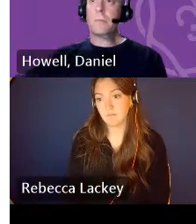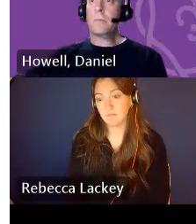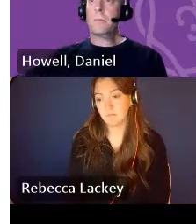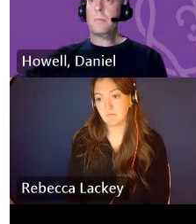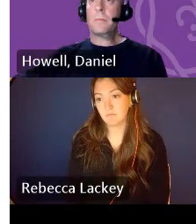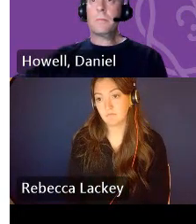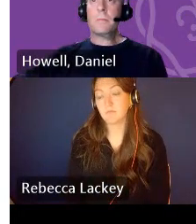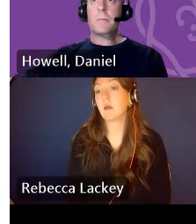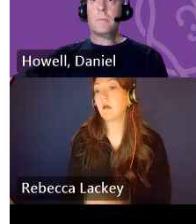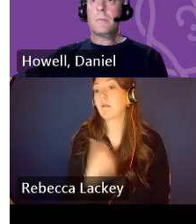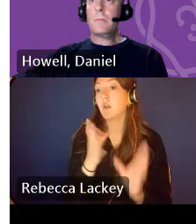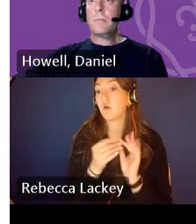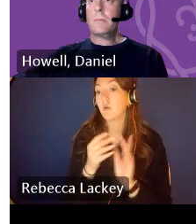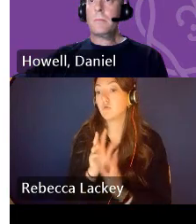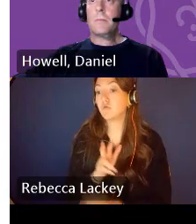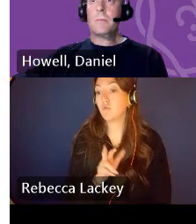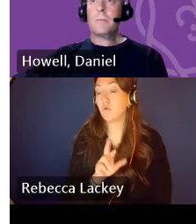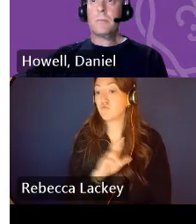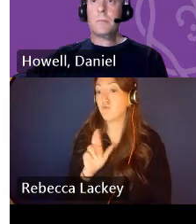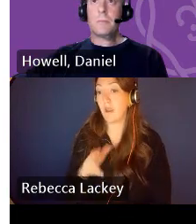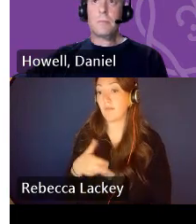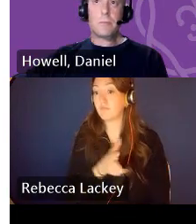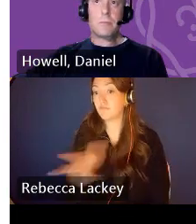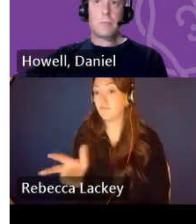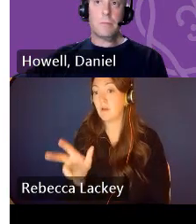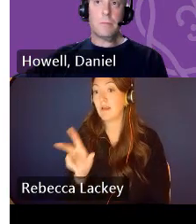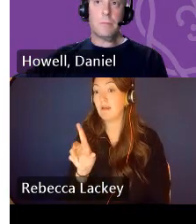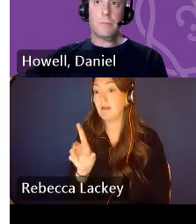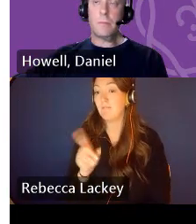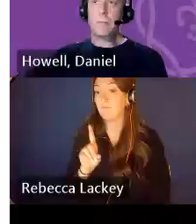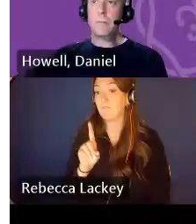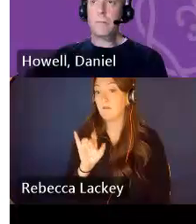Another comment, you can turn right onto Manchester from Dietrich and then turn